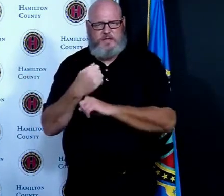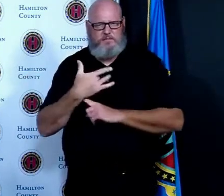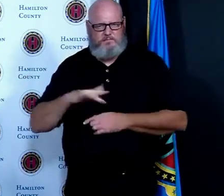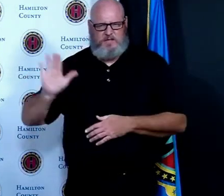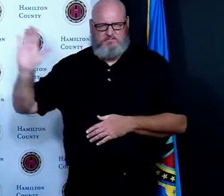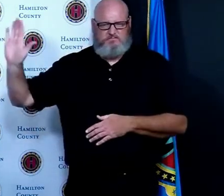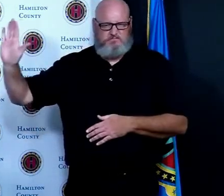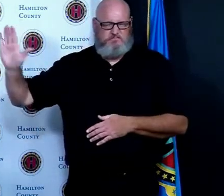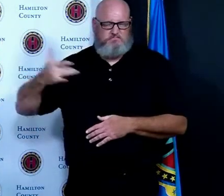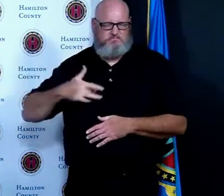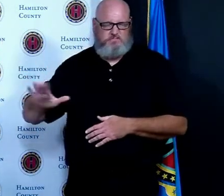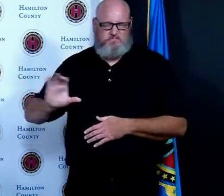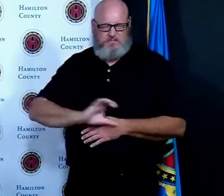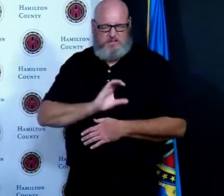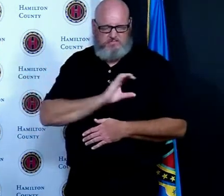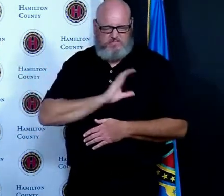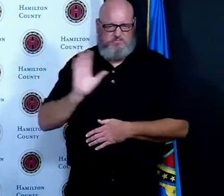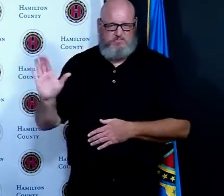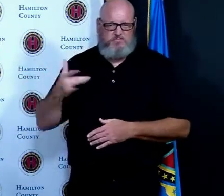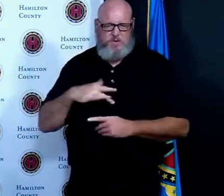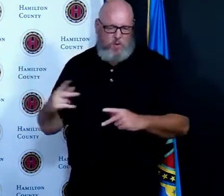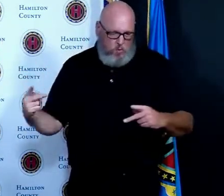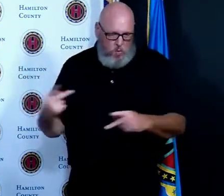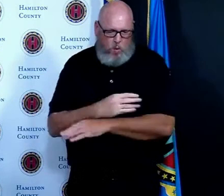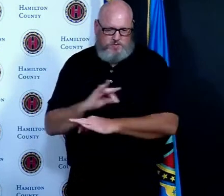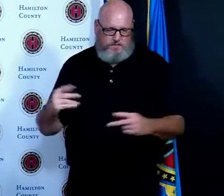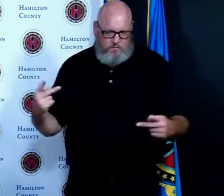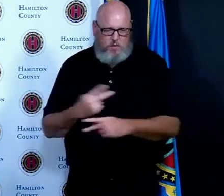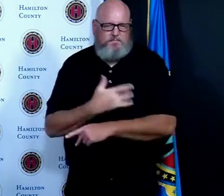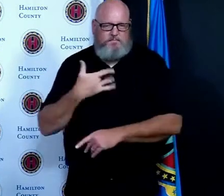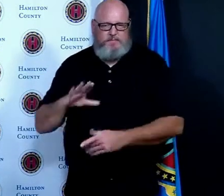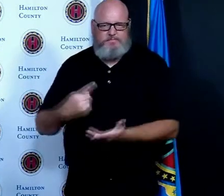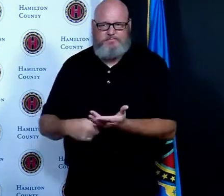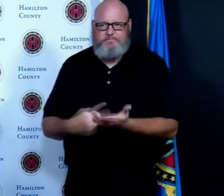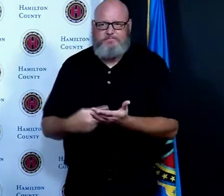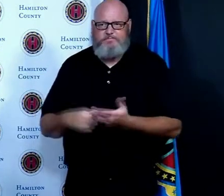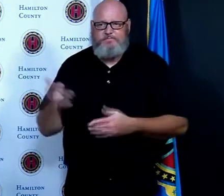the time to map out how far down the line that would be before we we would eliminate